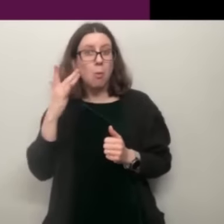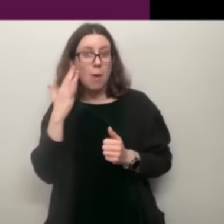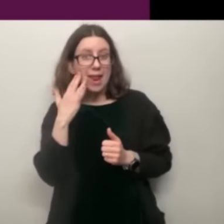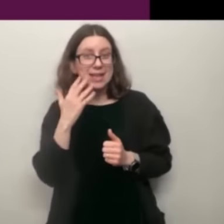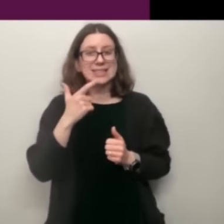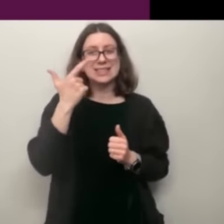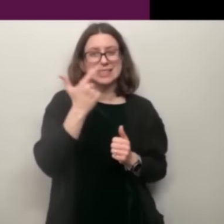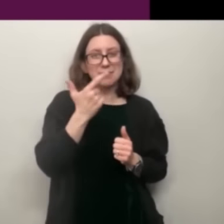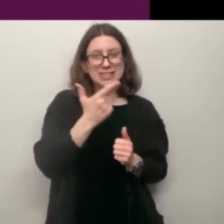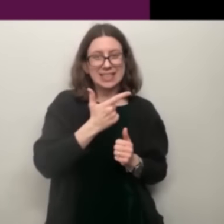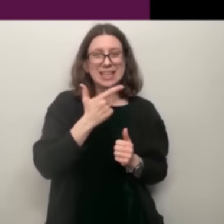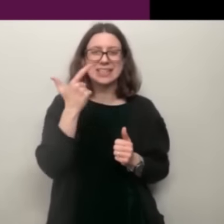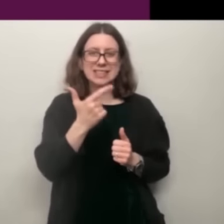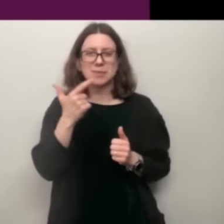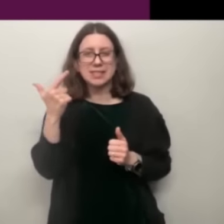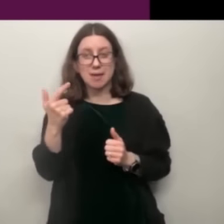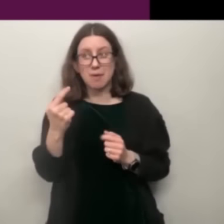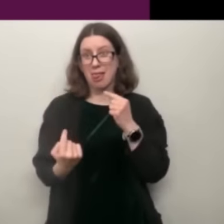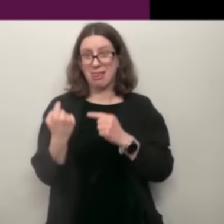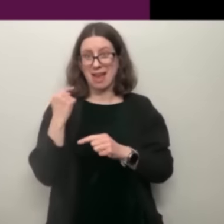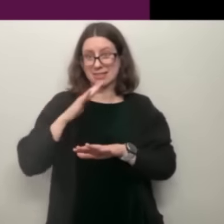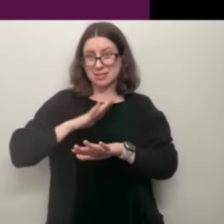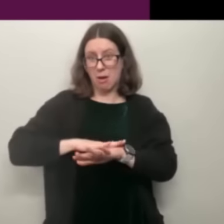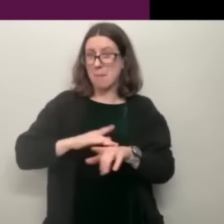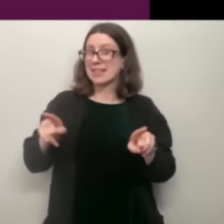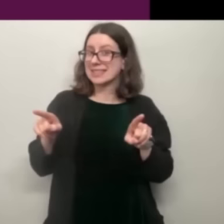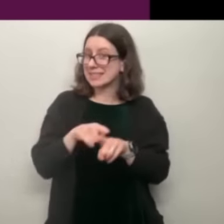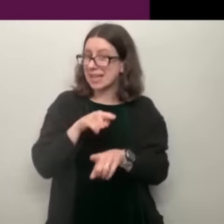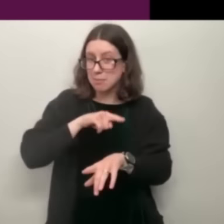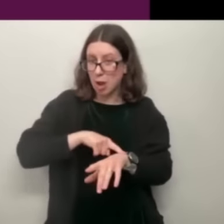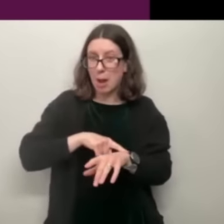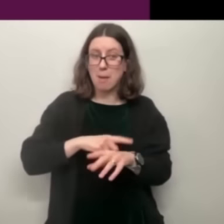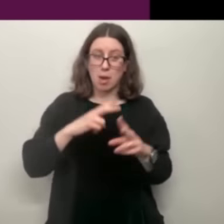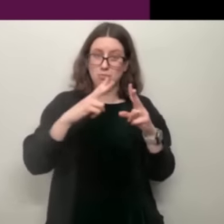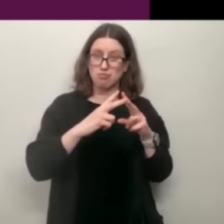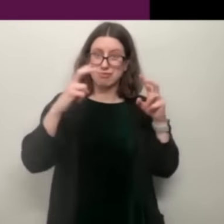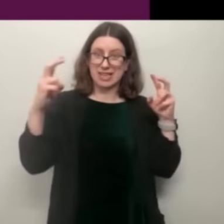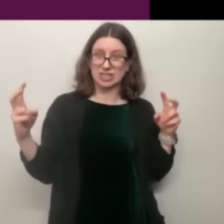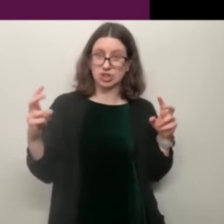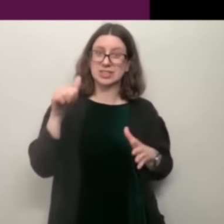construction of the bridge was beginning. So we are seeing the Coalbrookdale works at exactly